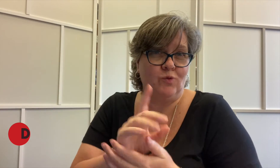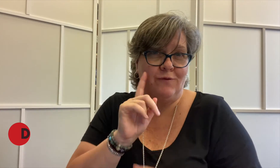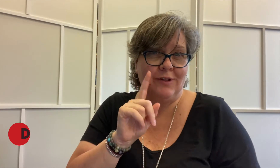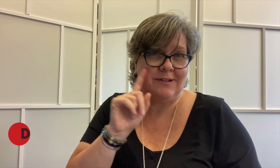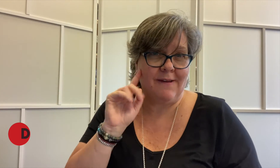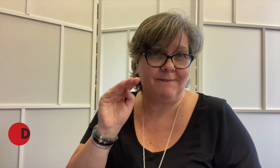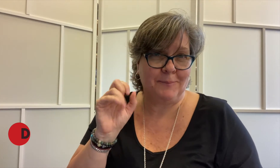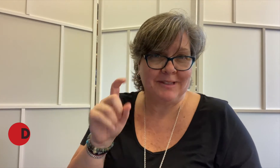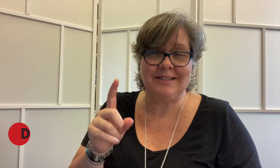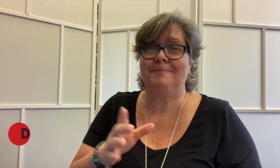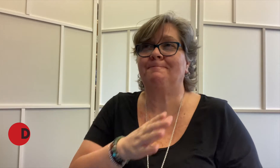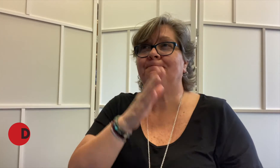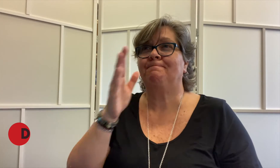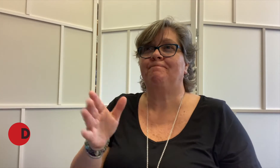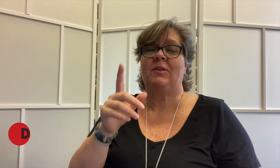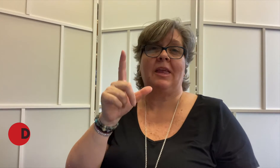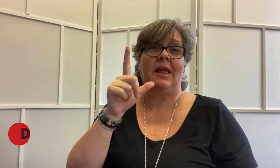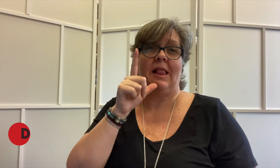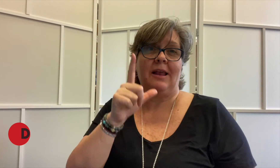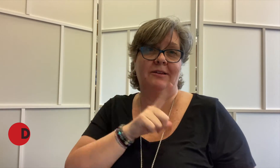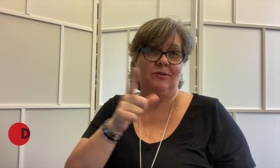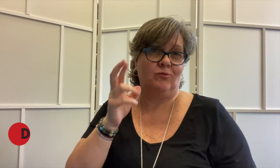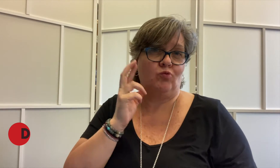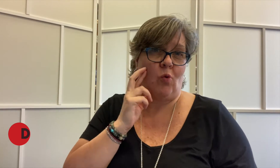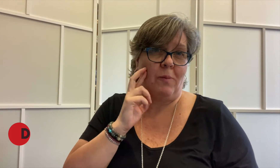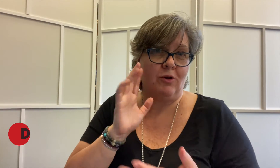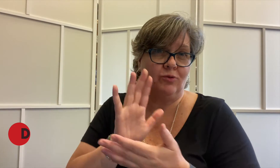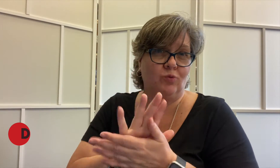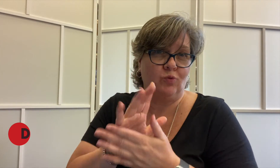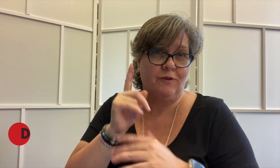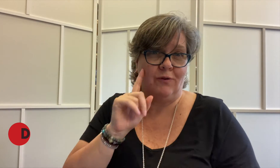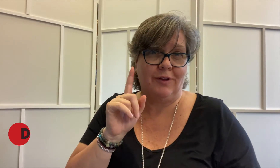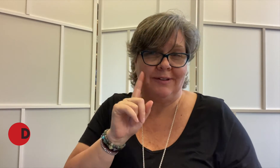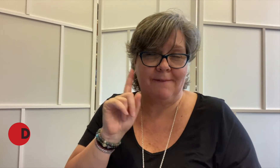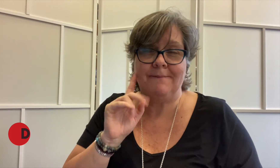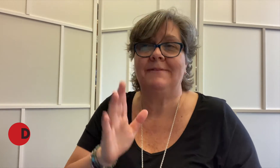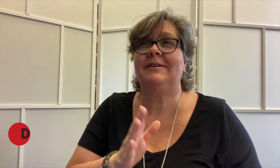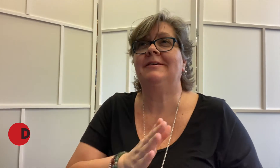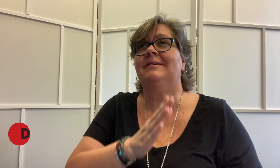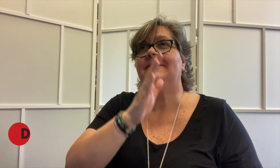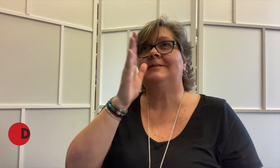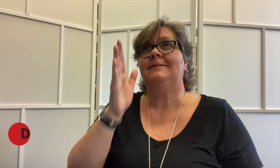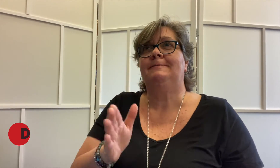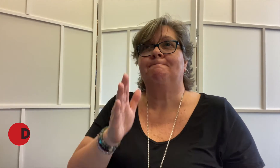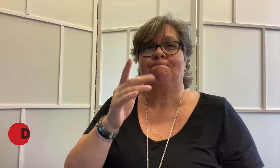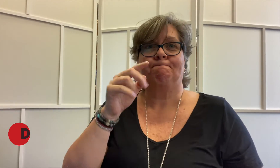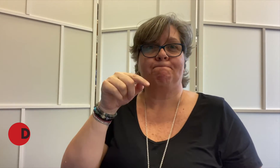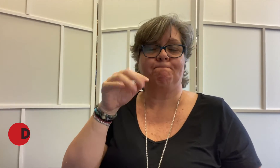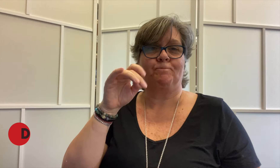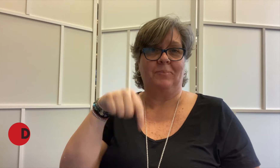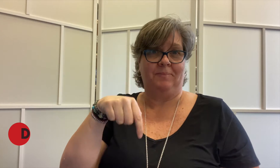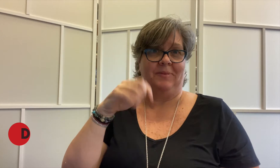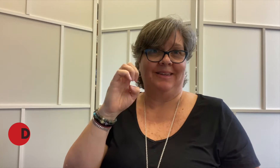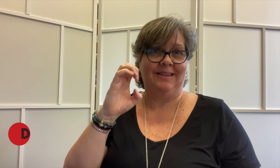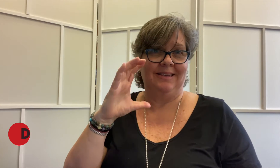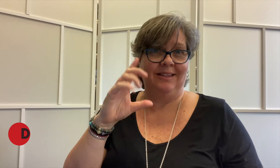Manitoba School for the Deaf (MSD), Roberts School for the Deaf,